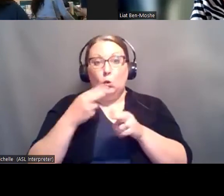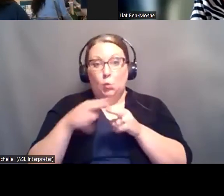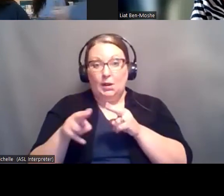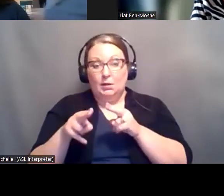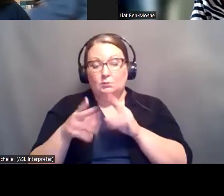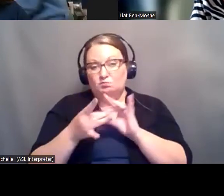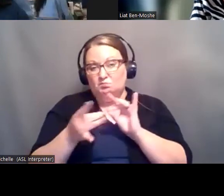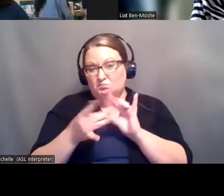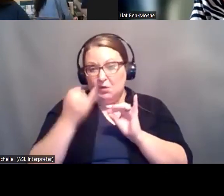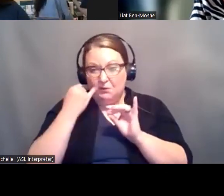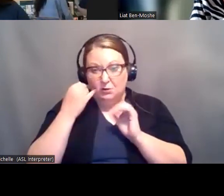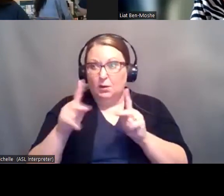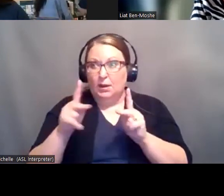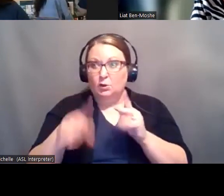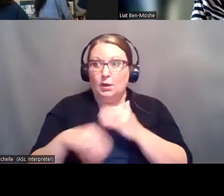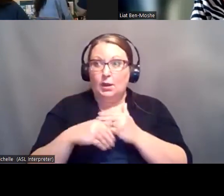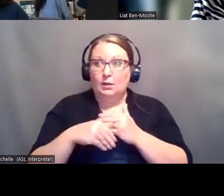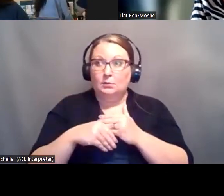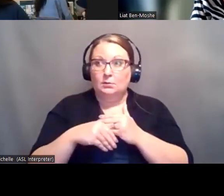if it's all right to do that, Professor Fink.